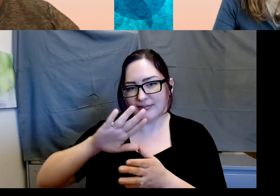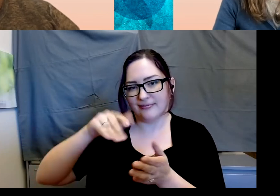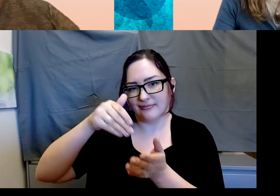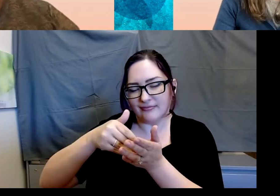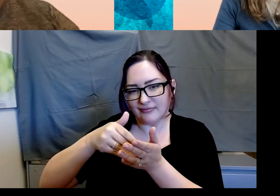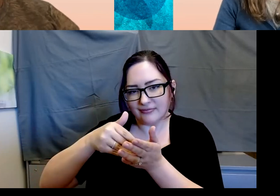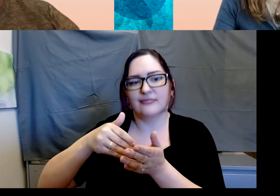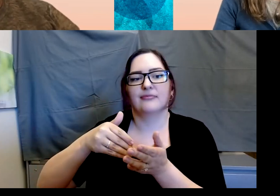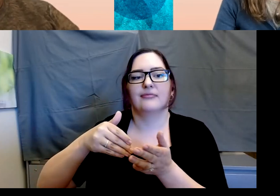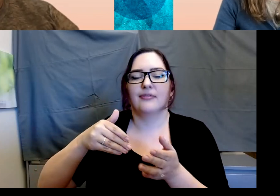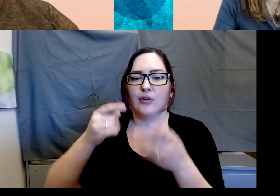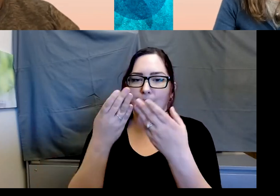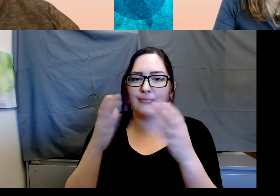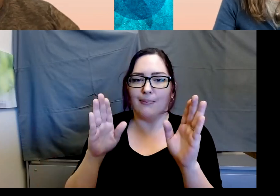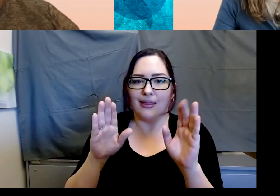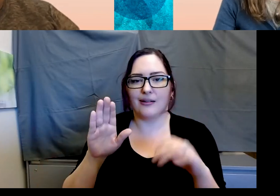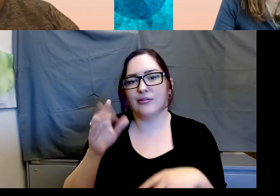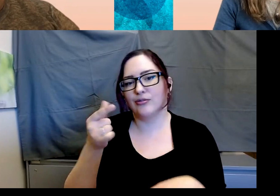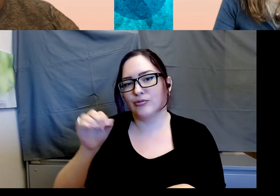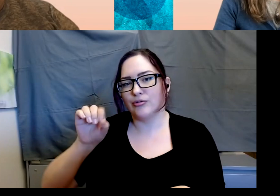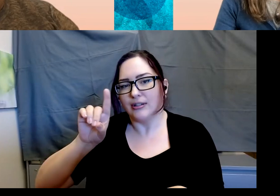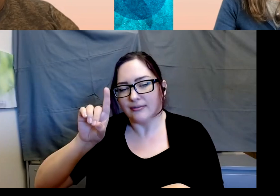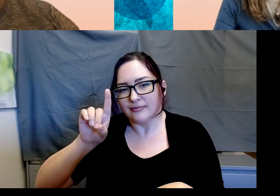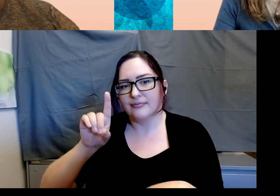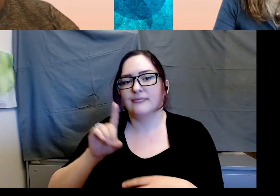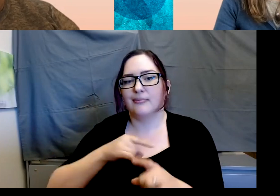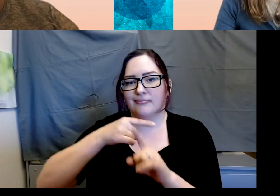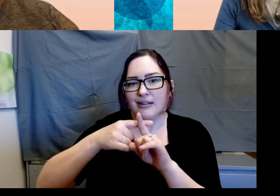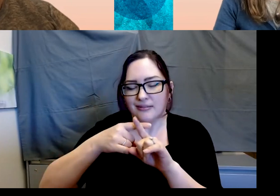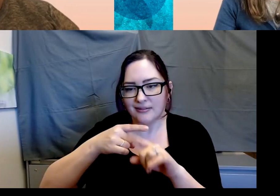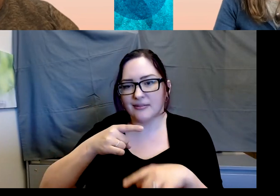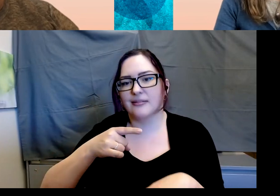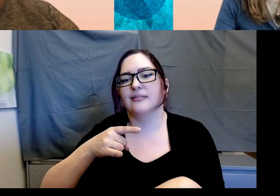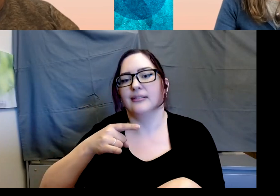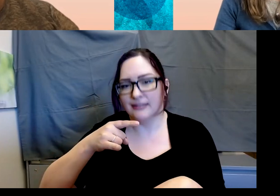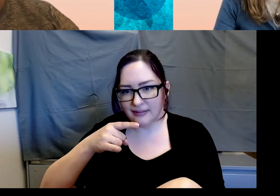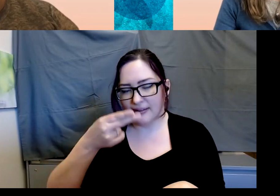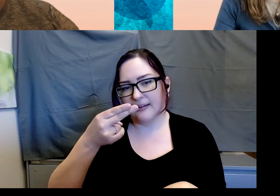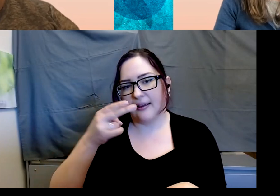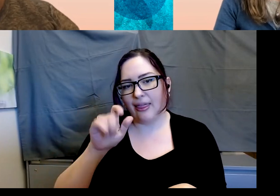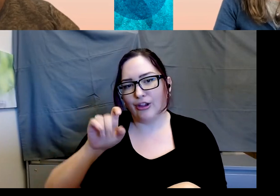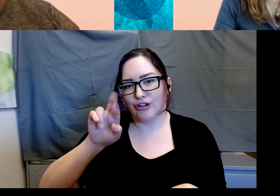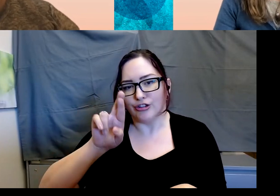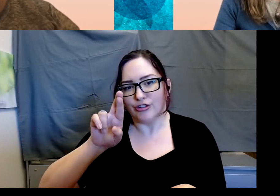along with my colleagues, Dr. Heather McCarty and Dr. Katherine Michel, who are joining me here today,